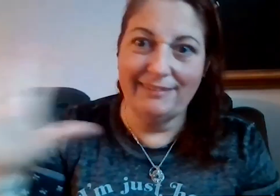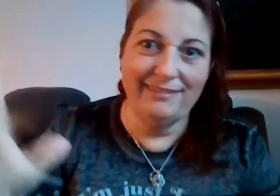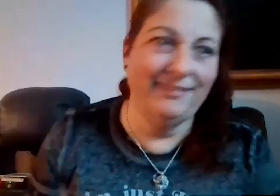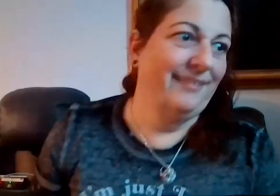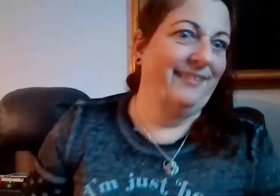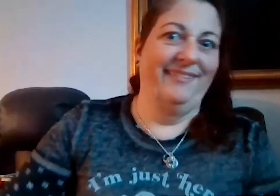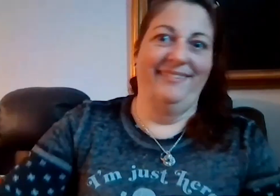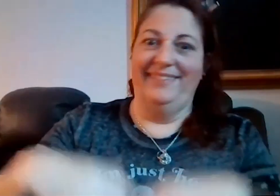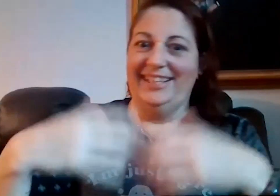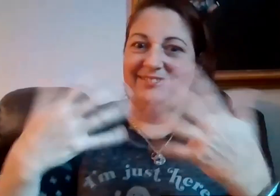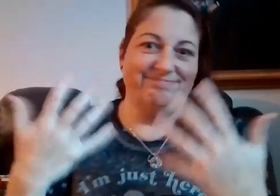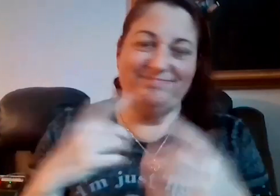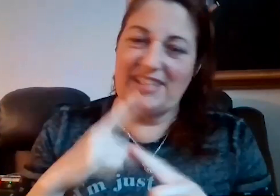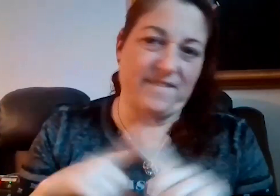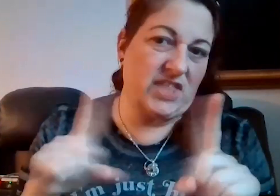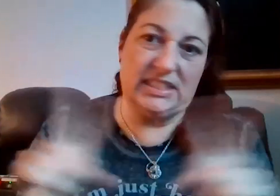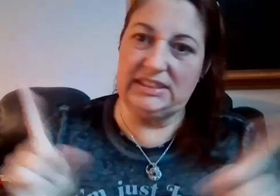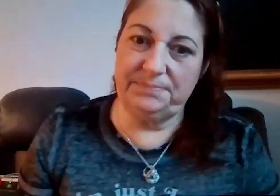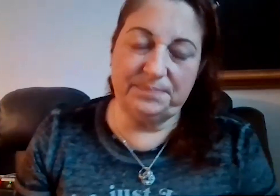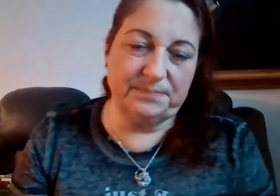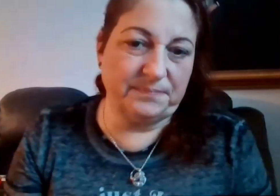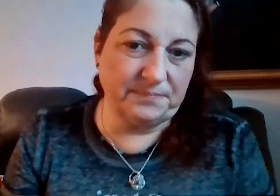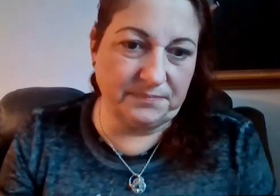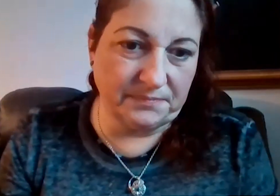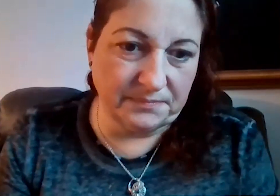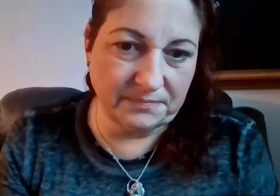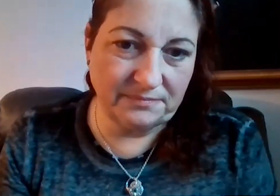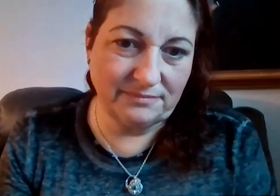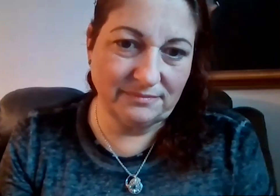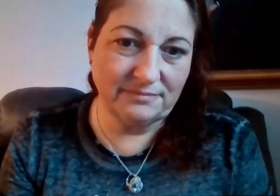exact English, some of them are ASL